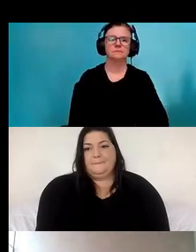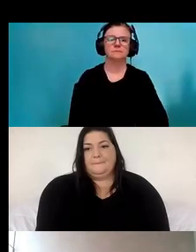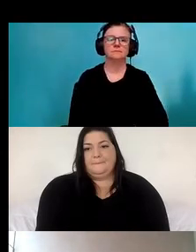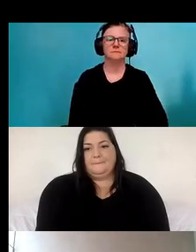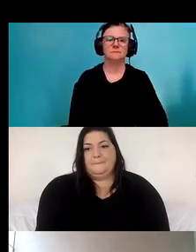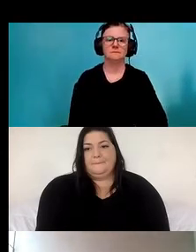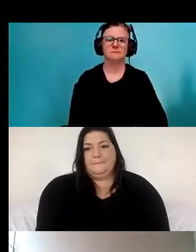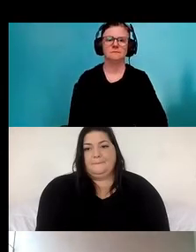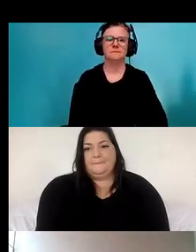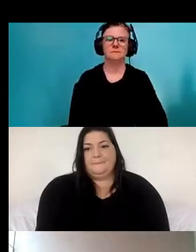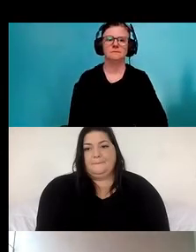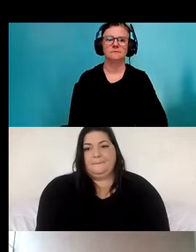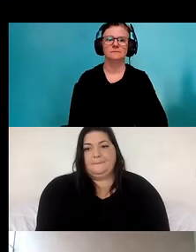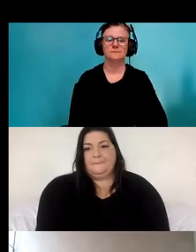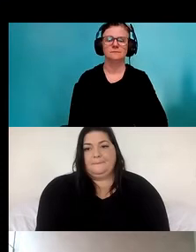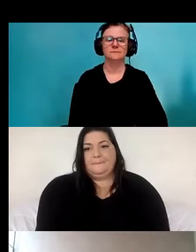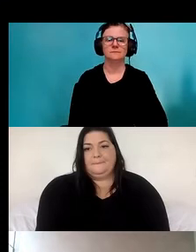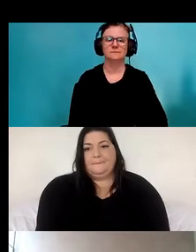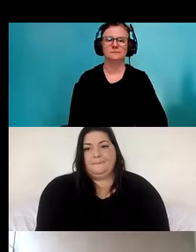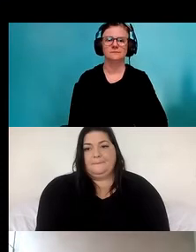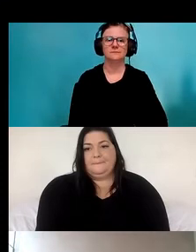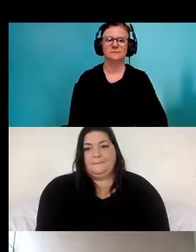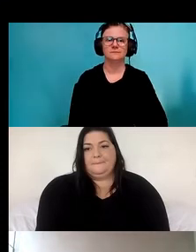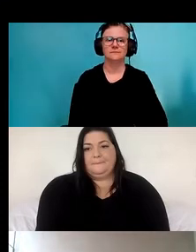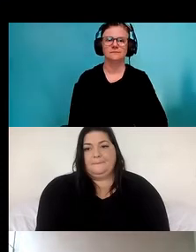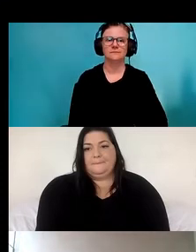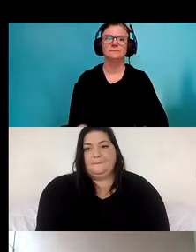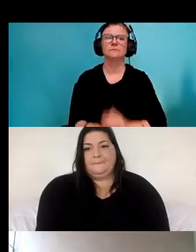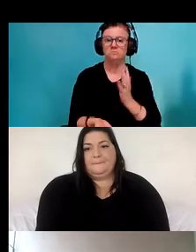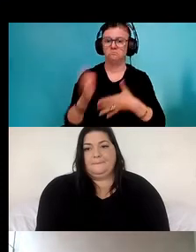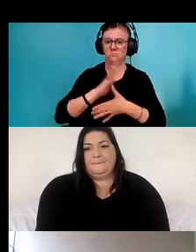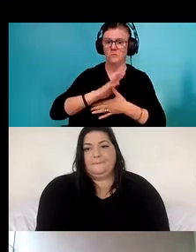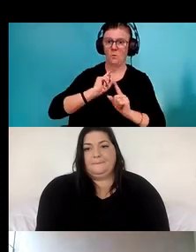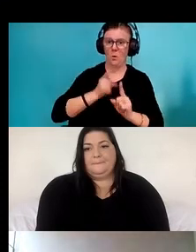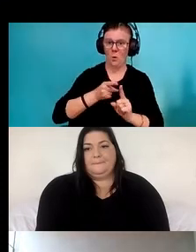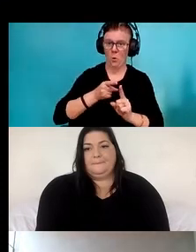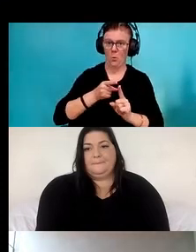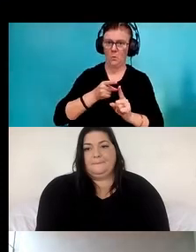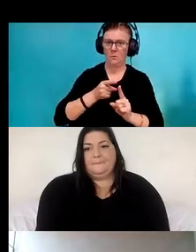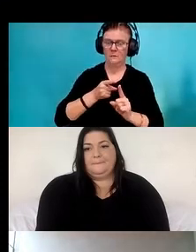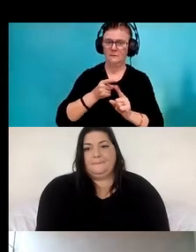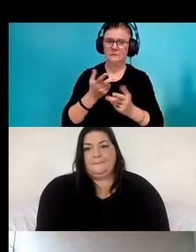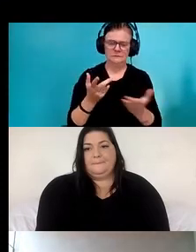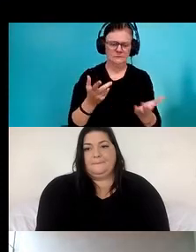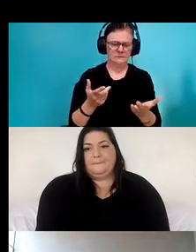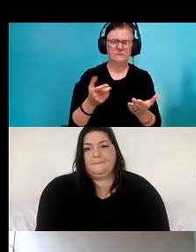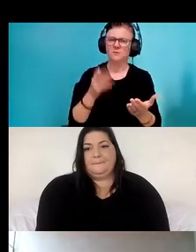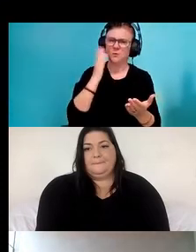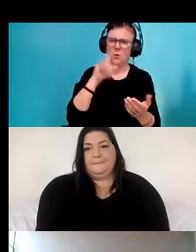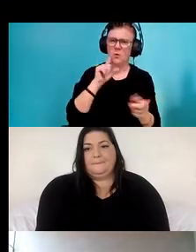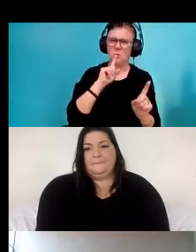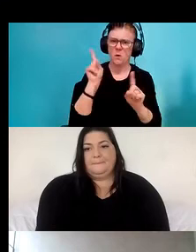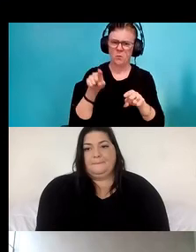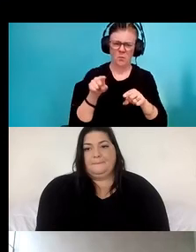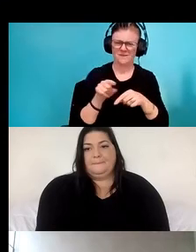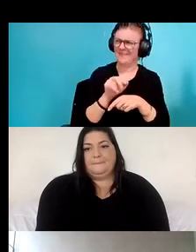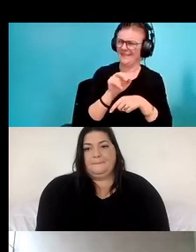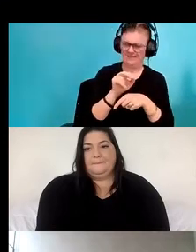our primary goal today, as we've mentioned, is to give you a better sense of how OVW uses the data that you